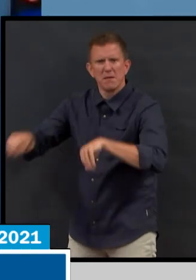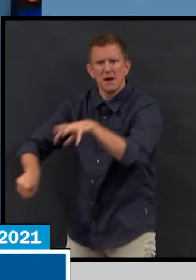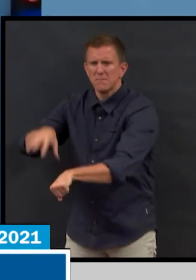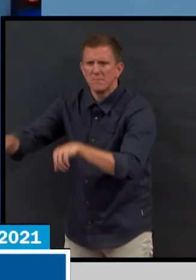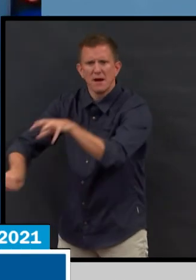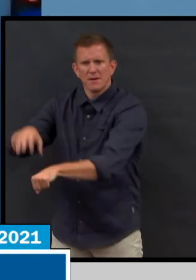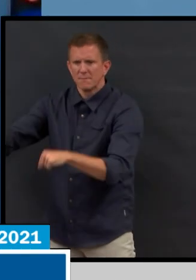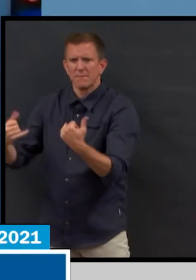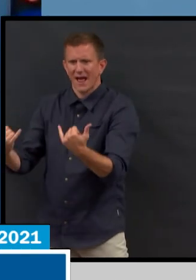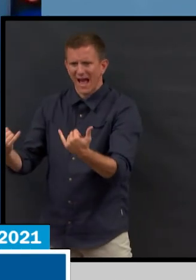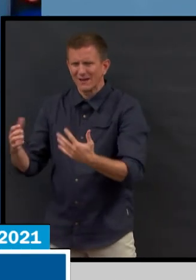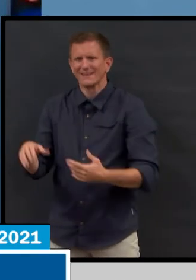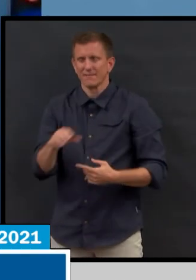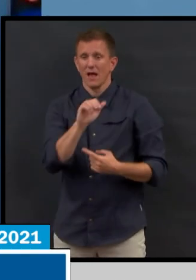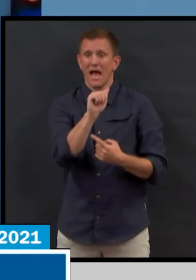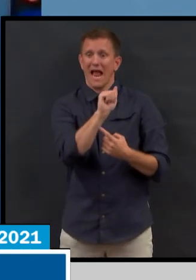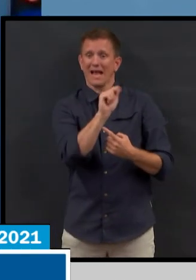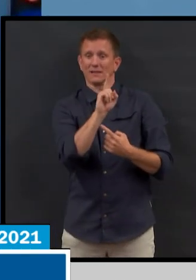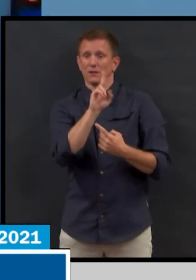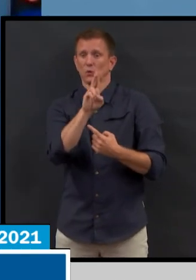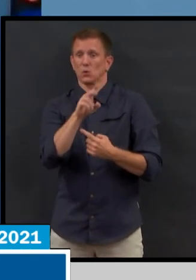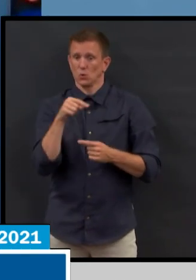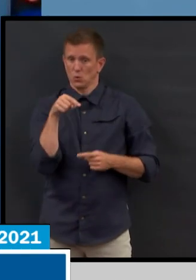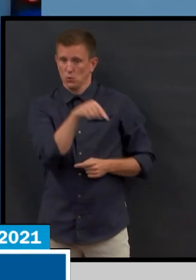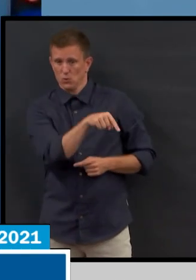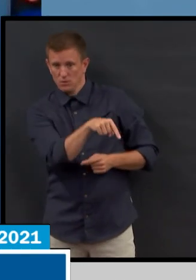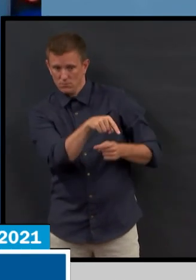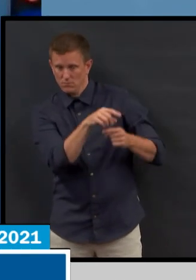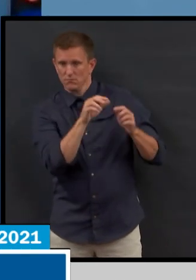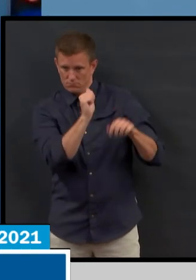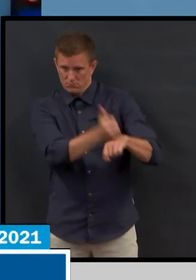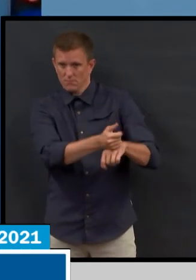with the application so that's one way we want to protect communities so one individual doesn't